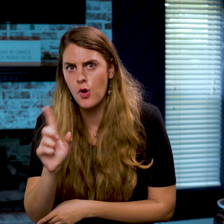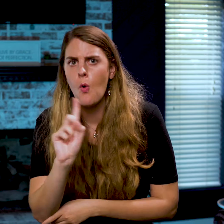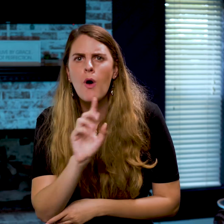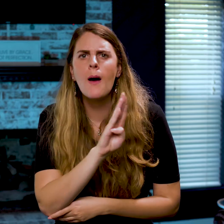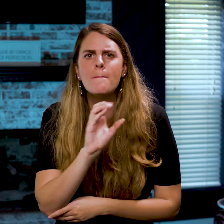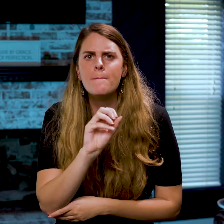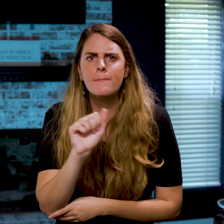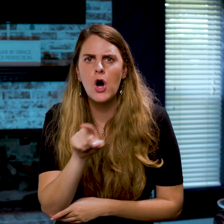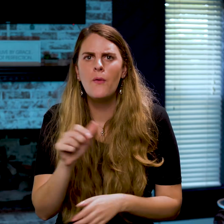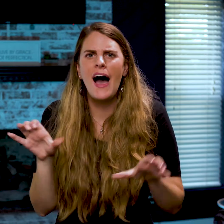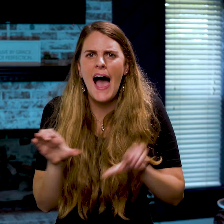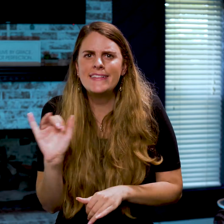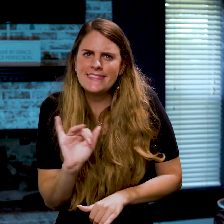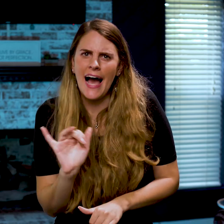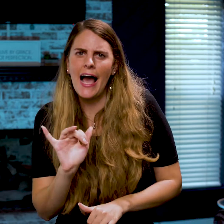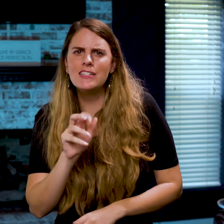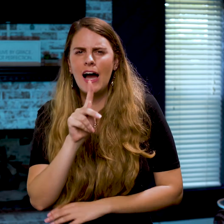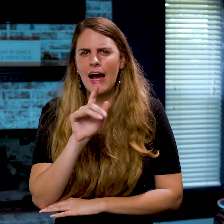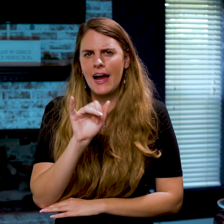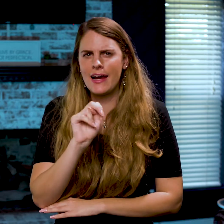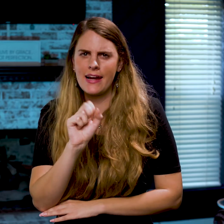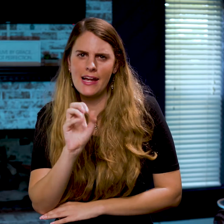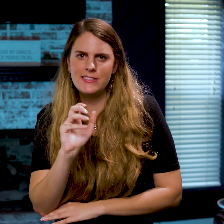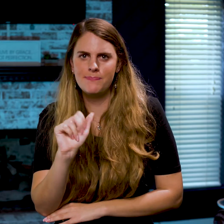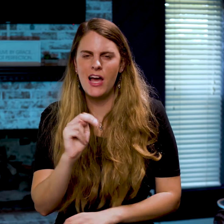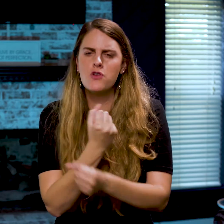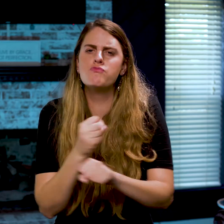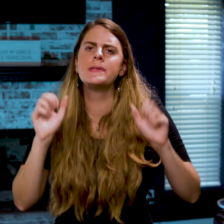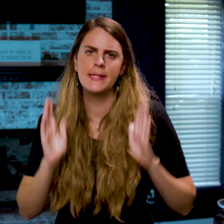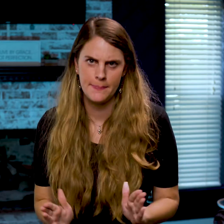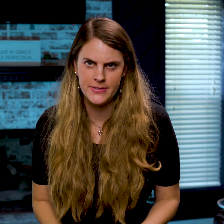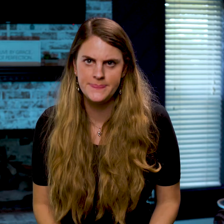where Boaz acts as the kinsman redeemer.